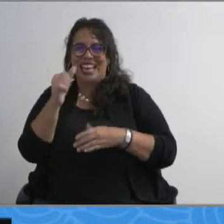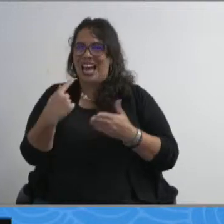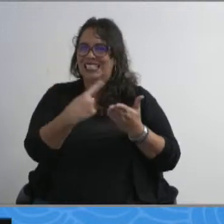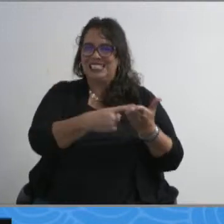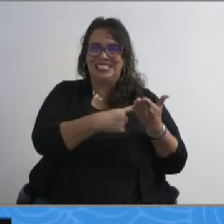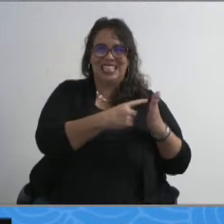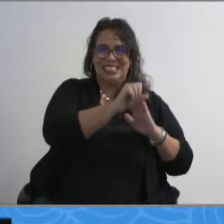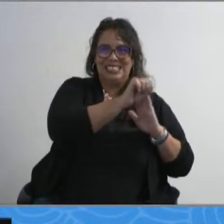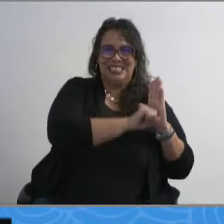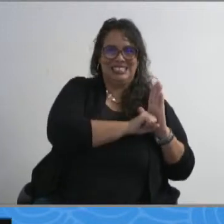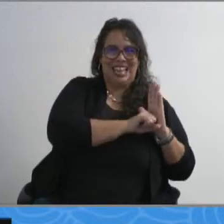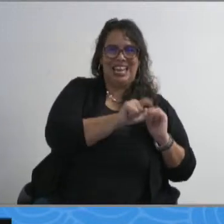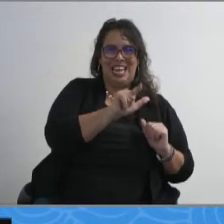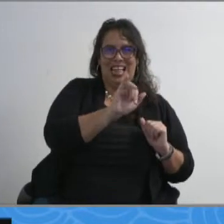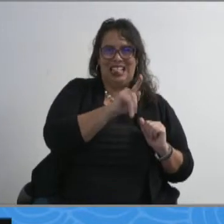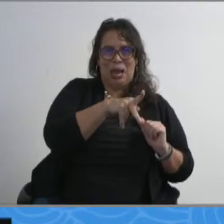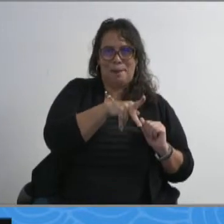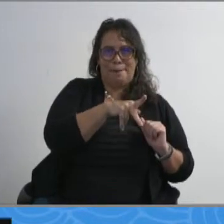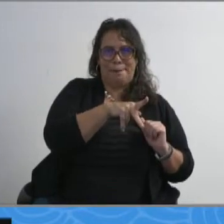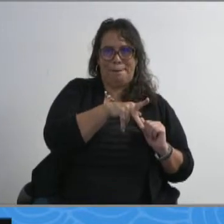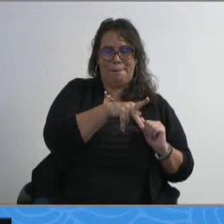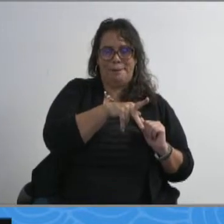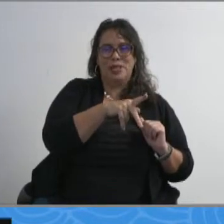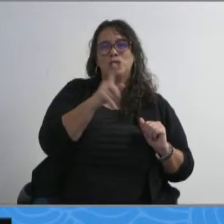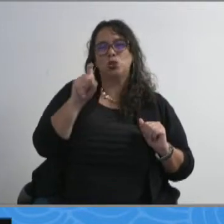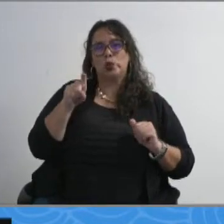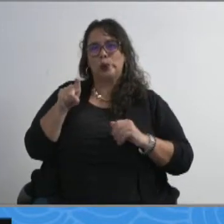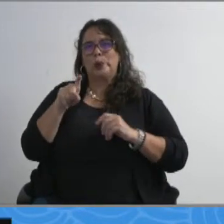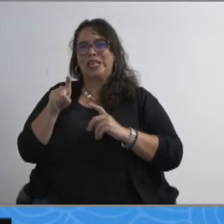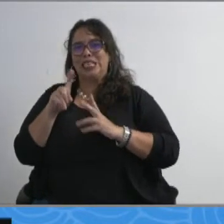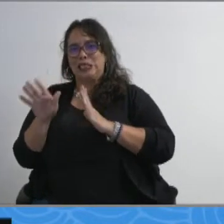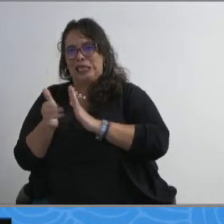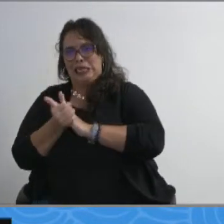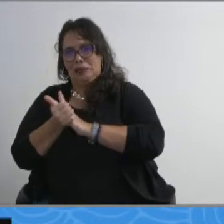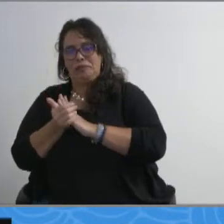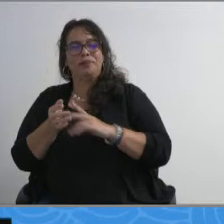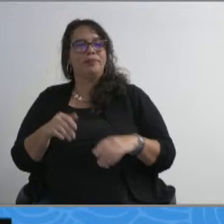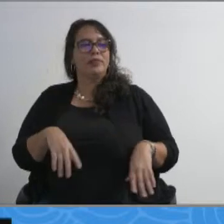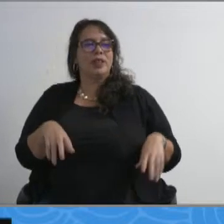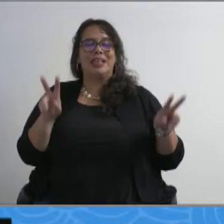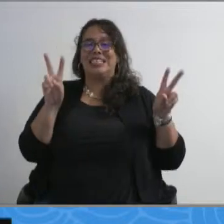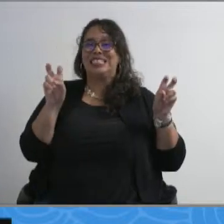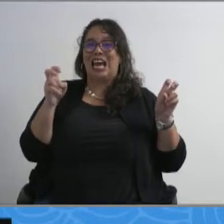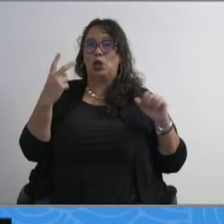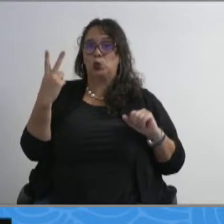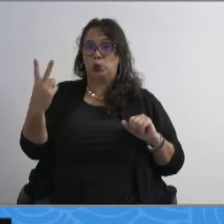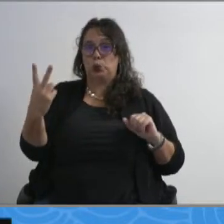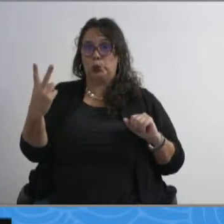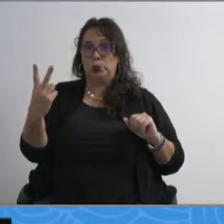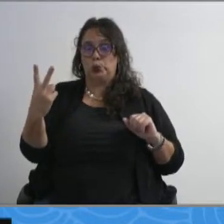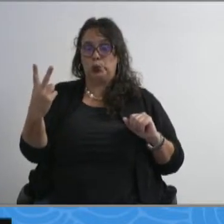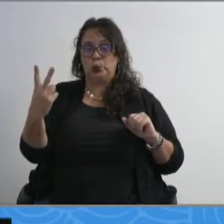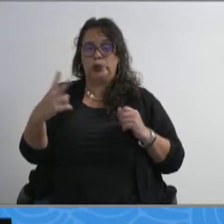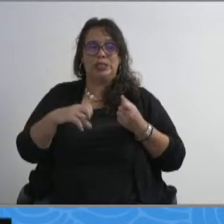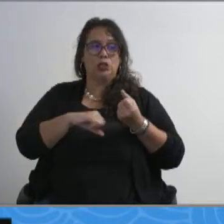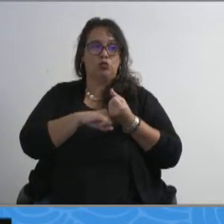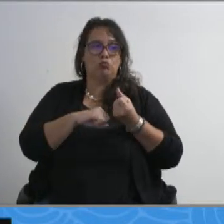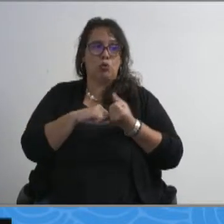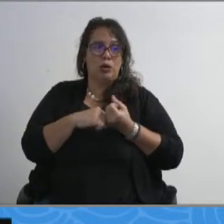And that's why we have to address it here. For Title II, these are, and that Title II is supporting effective instruction.